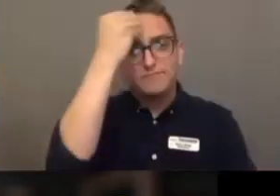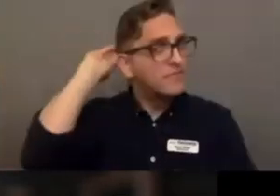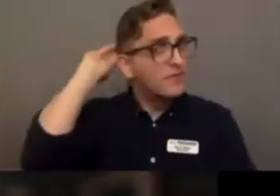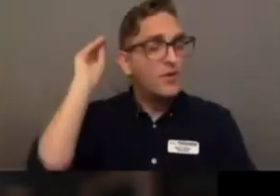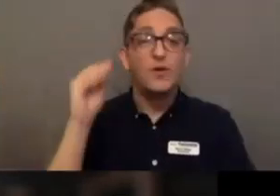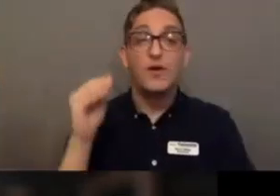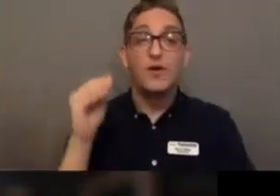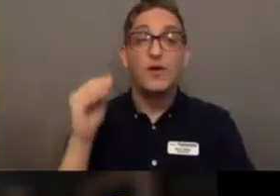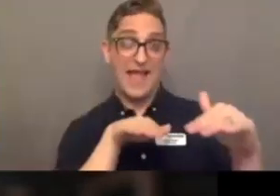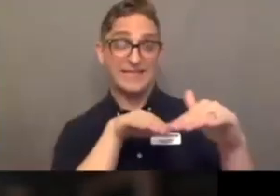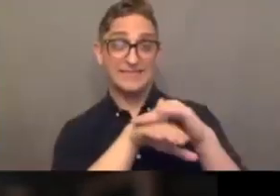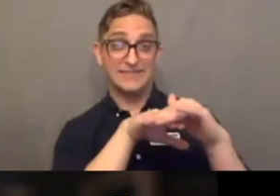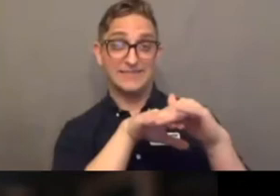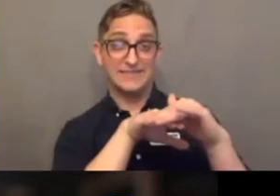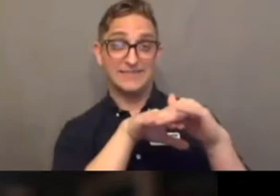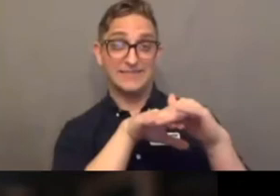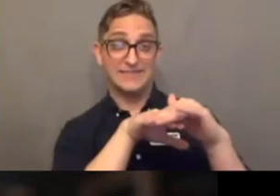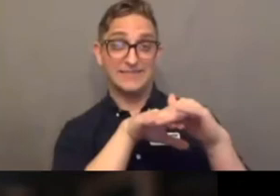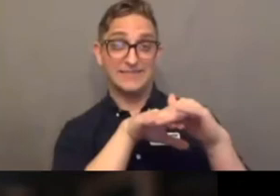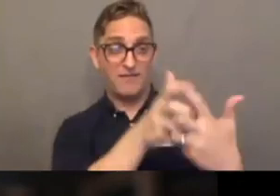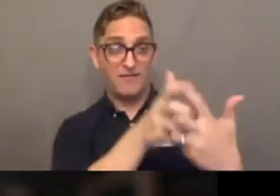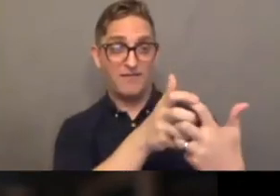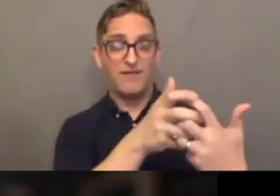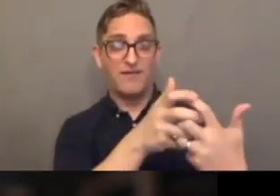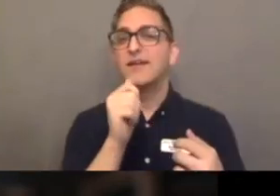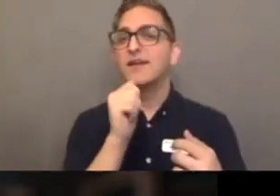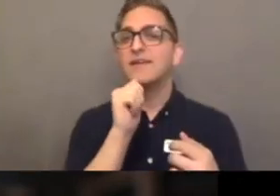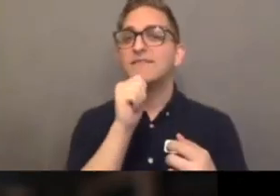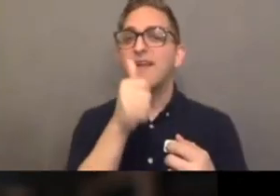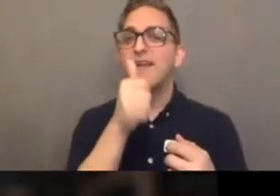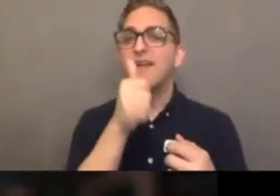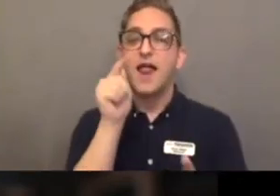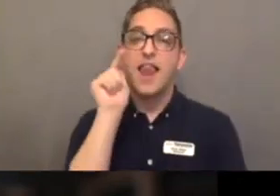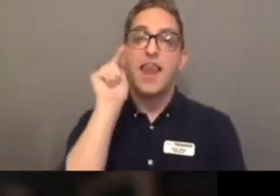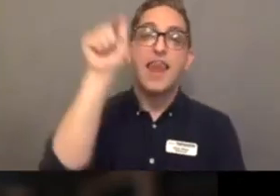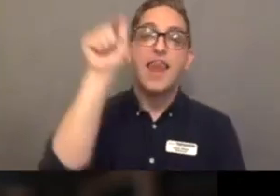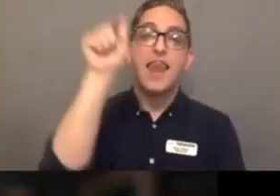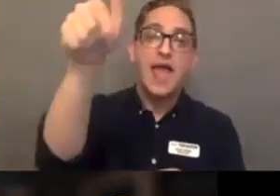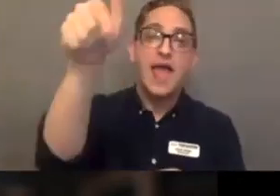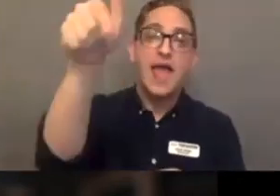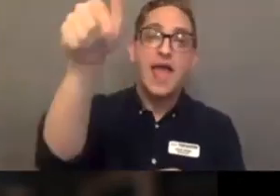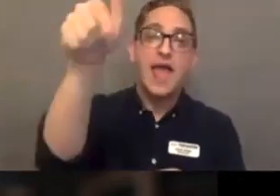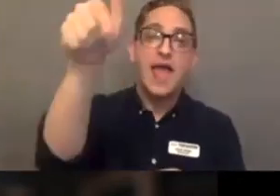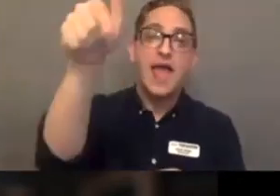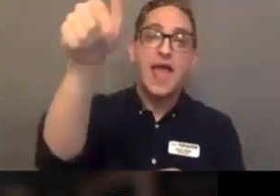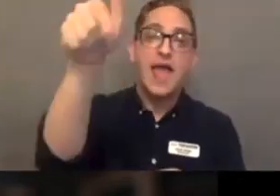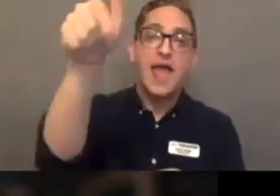is not something that we should be doing after an afterthought or as a check box item to